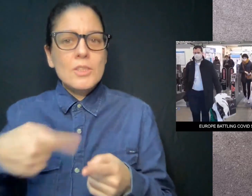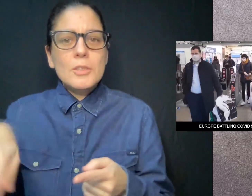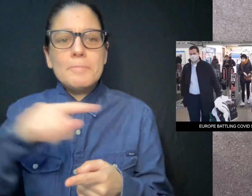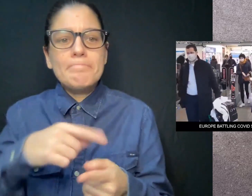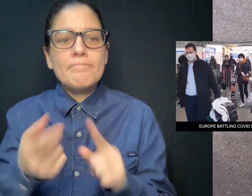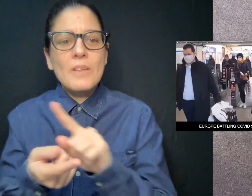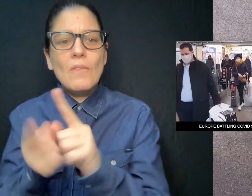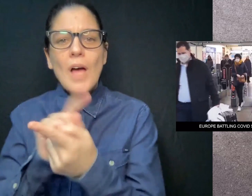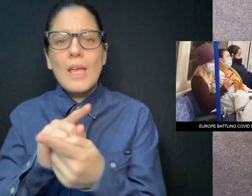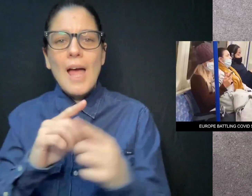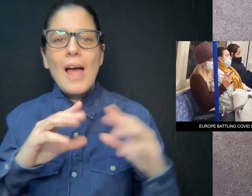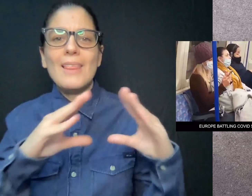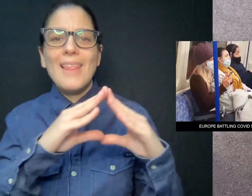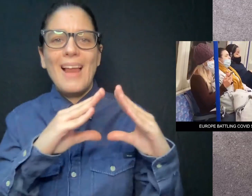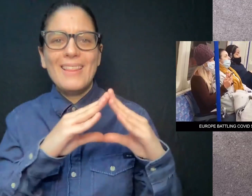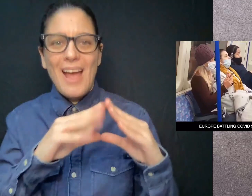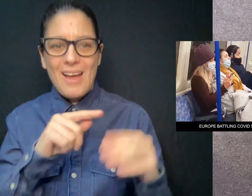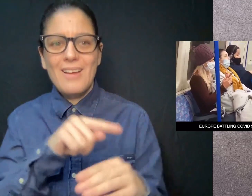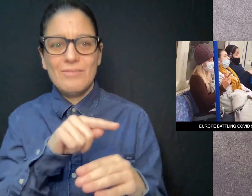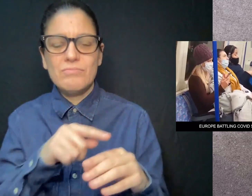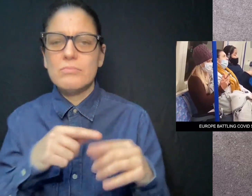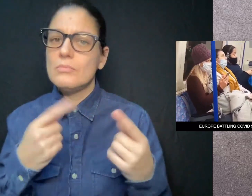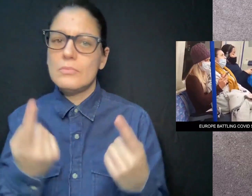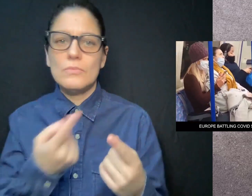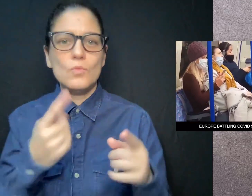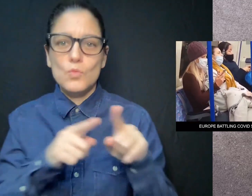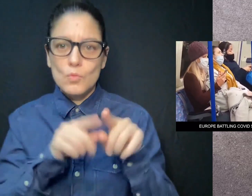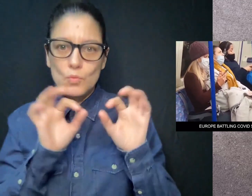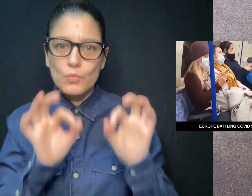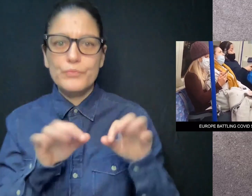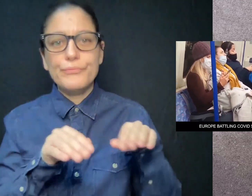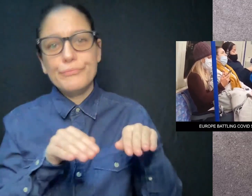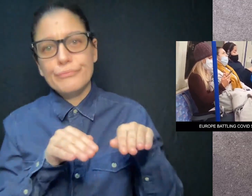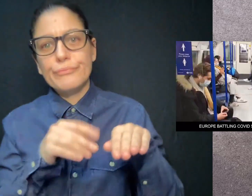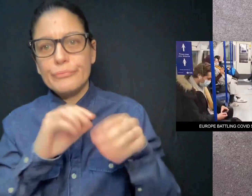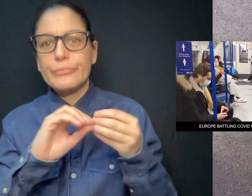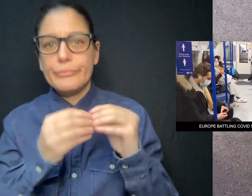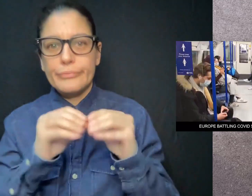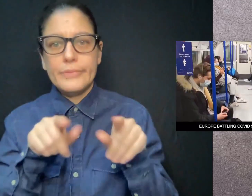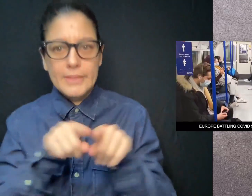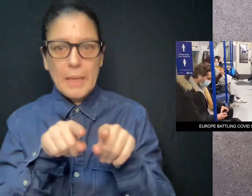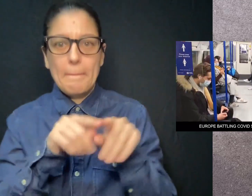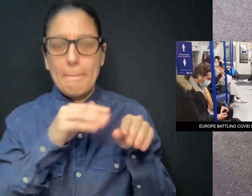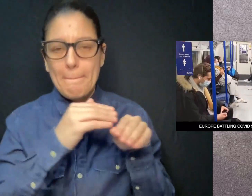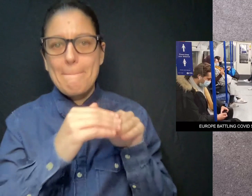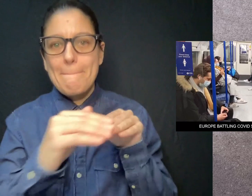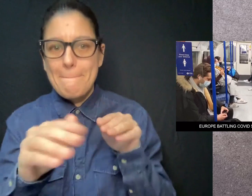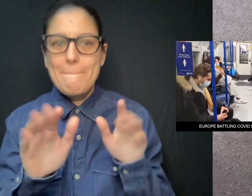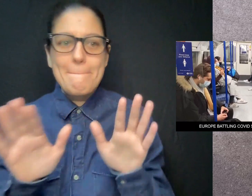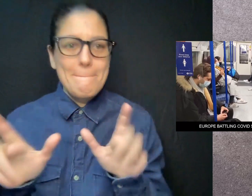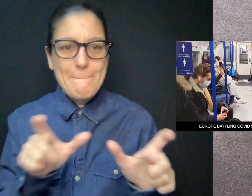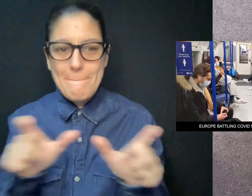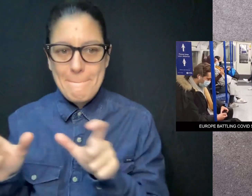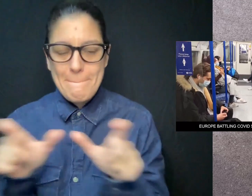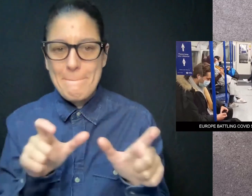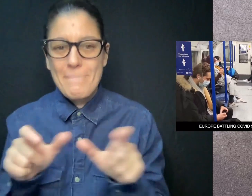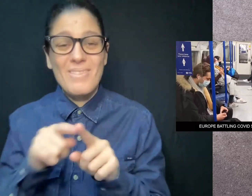health officials say right now the delta variant is still the main variant causing the surge across